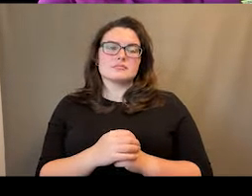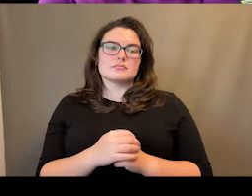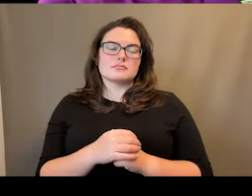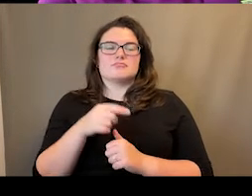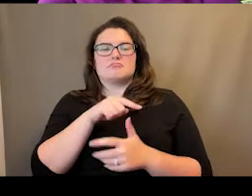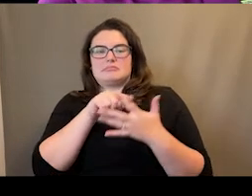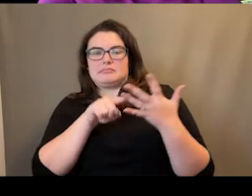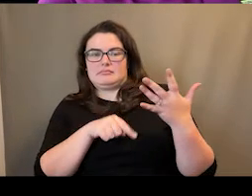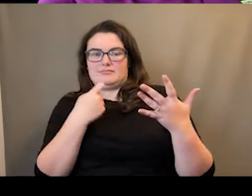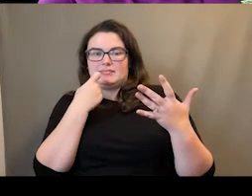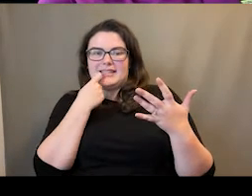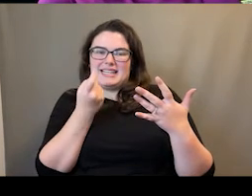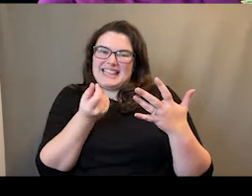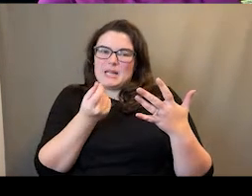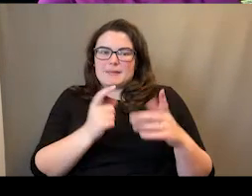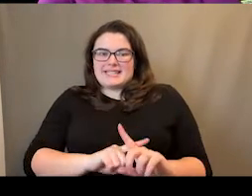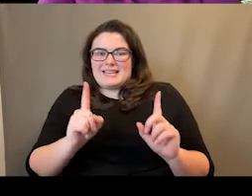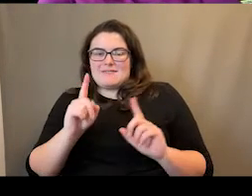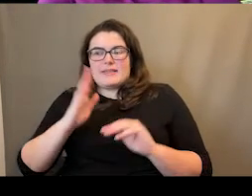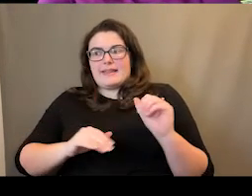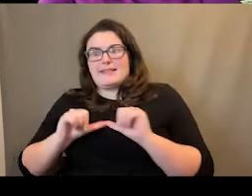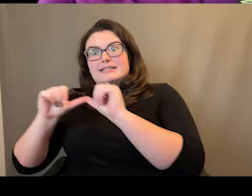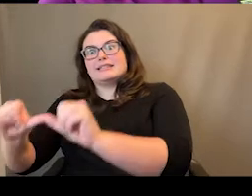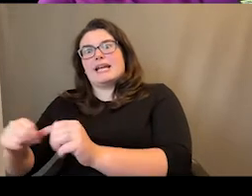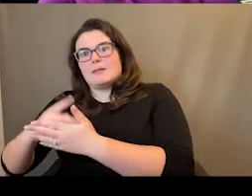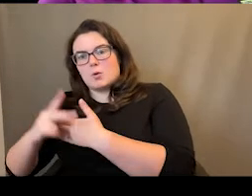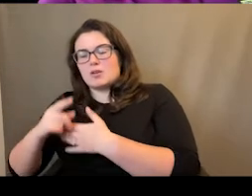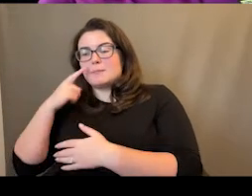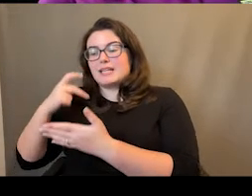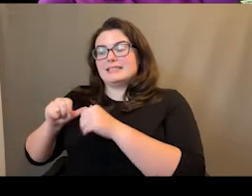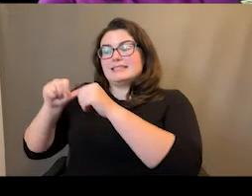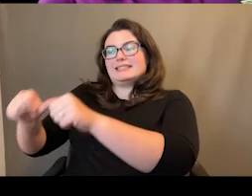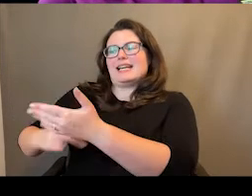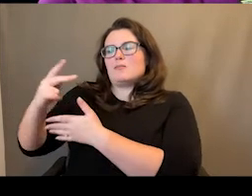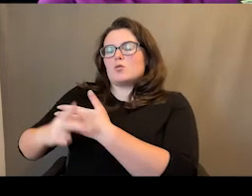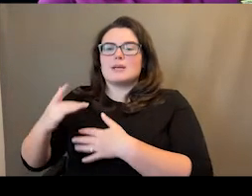the standing programs because the standing programs often don't go away and then there's